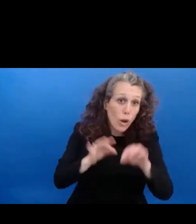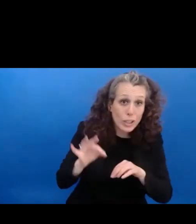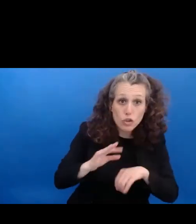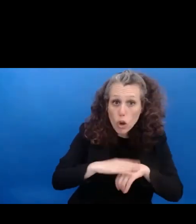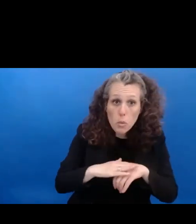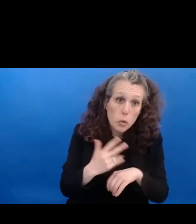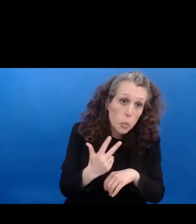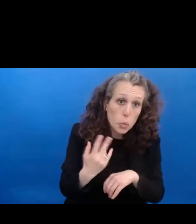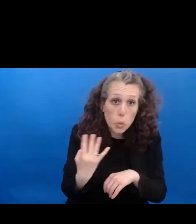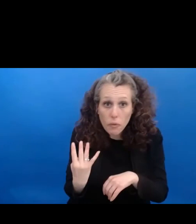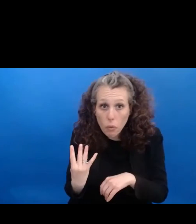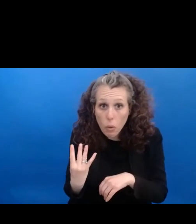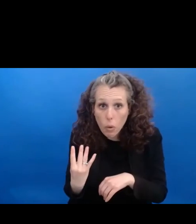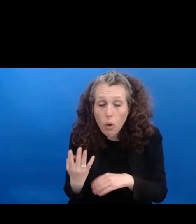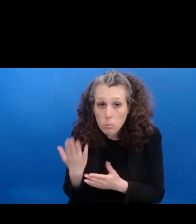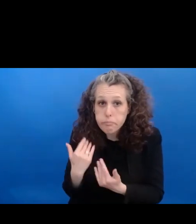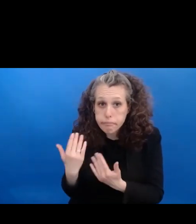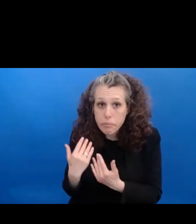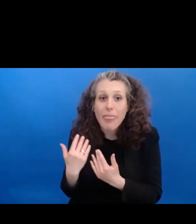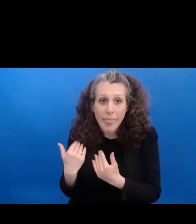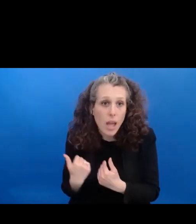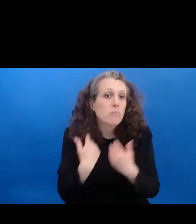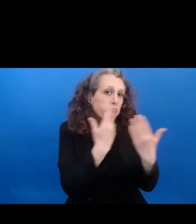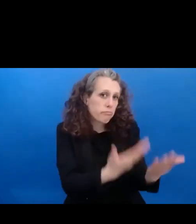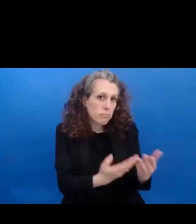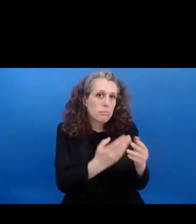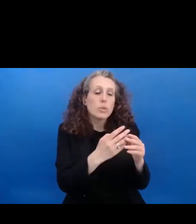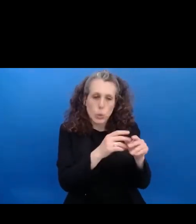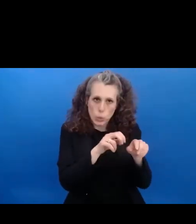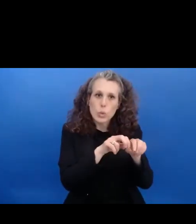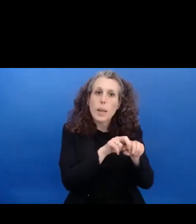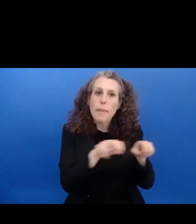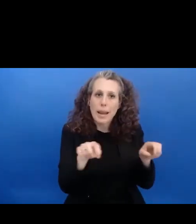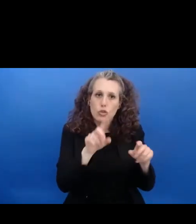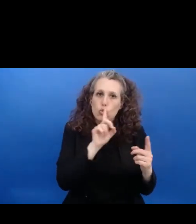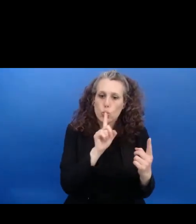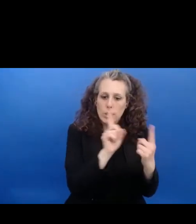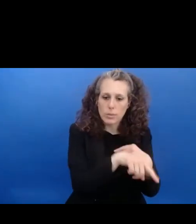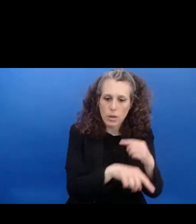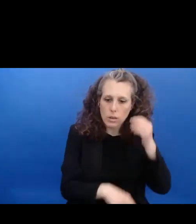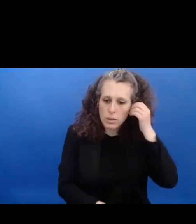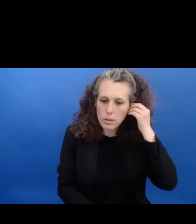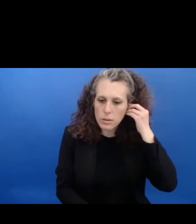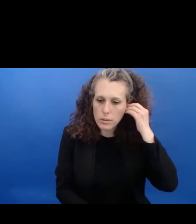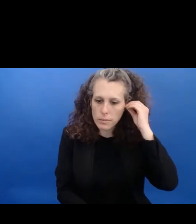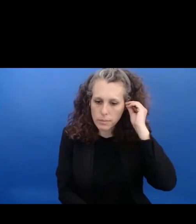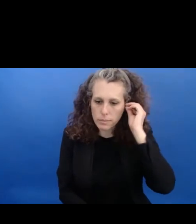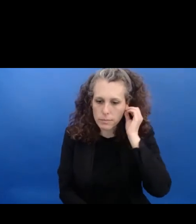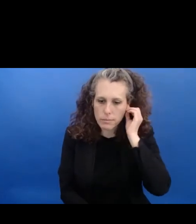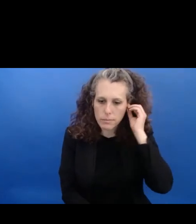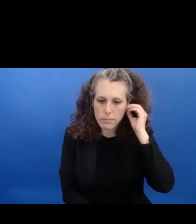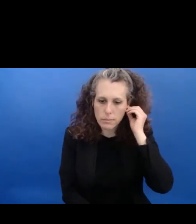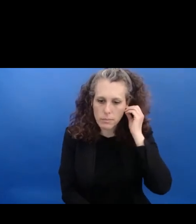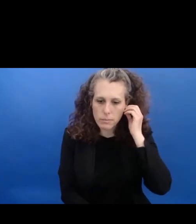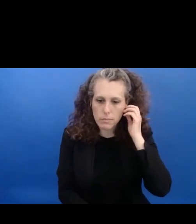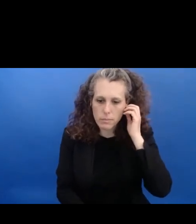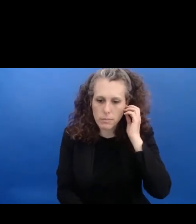um and then we'll ask our panelists to react and respond to these questions um so i would like now